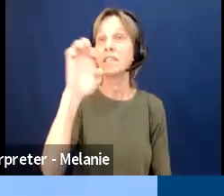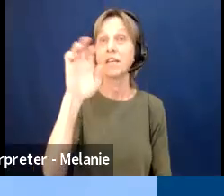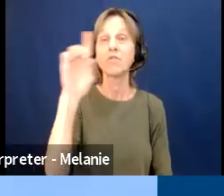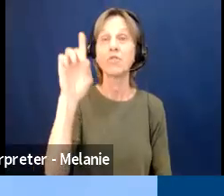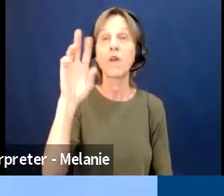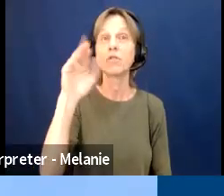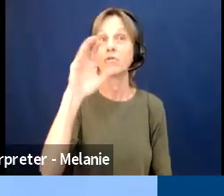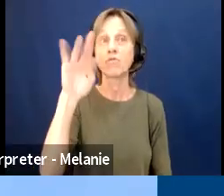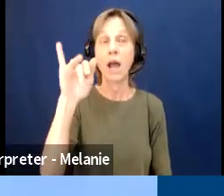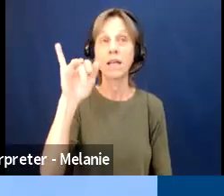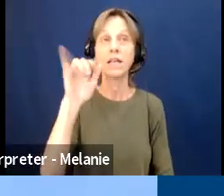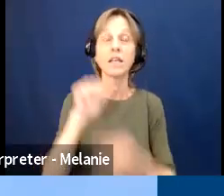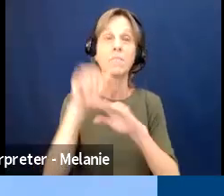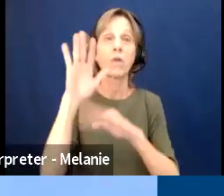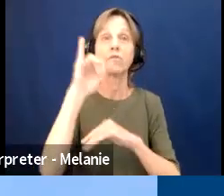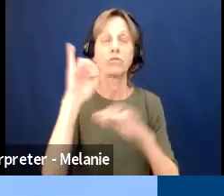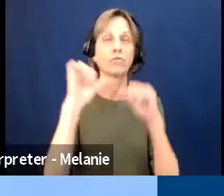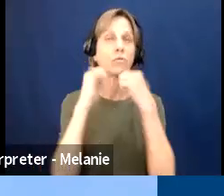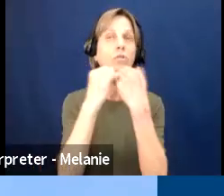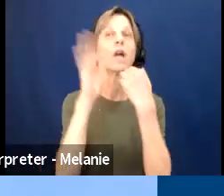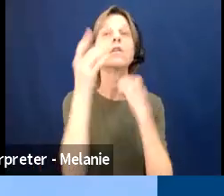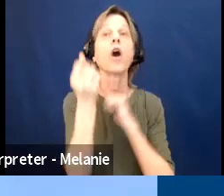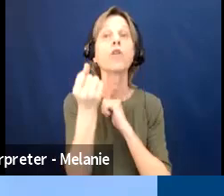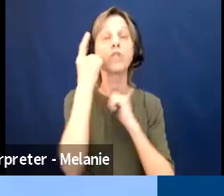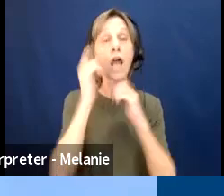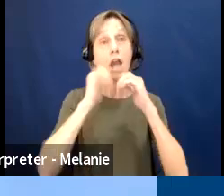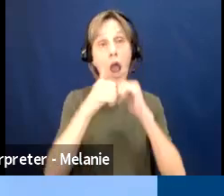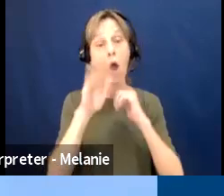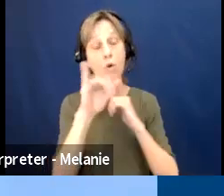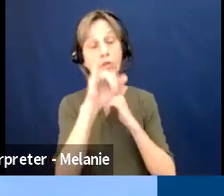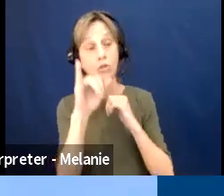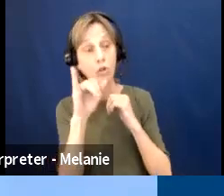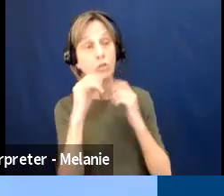understanding how your insurance works what it does and doesn't cover and how to be financially